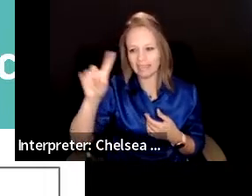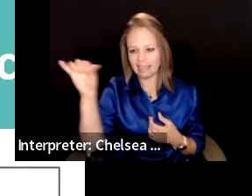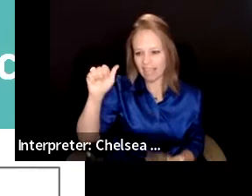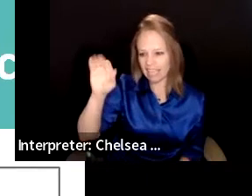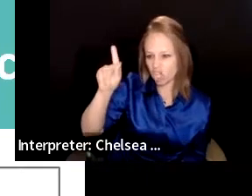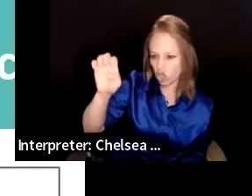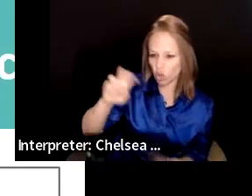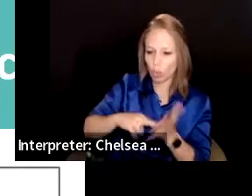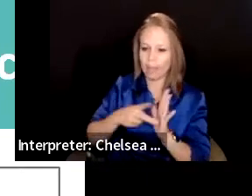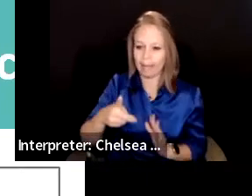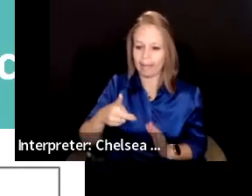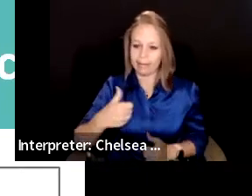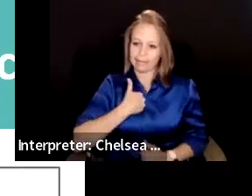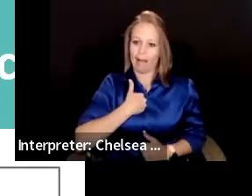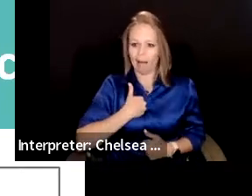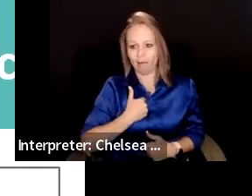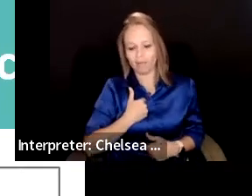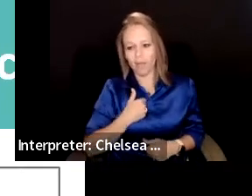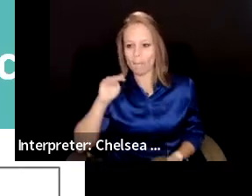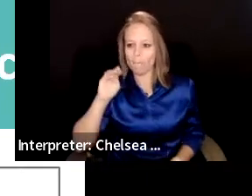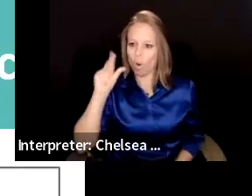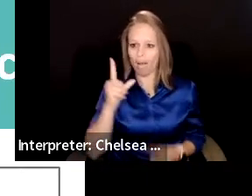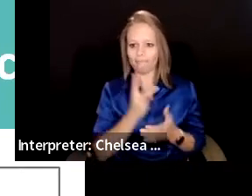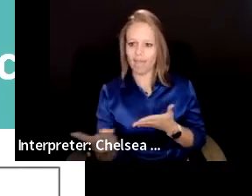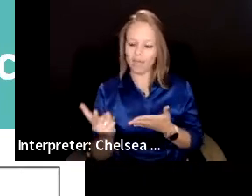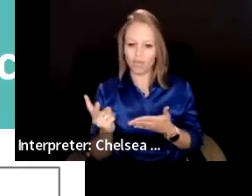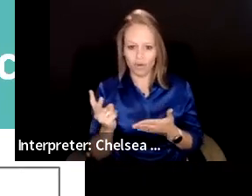is part of what we have to do is drive home that substance use disorders